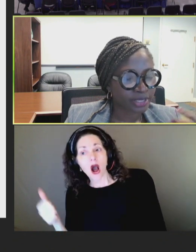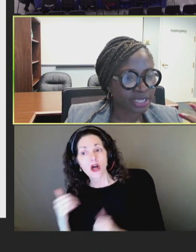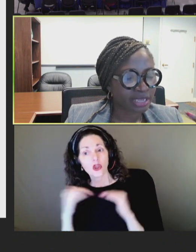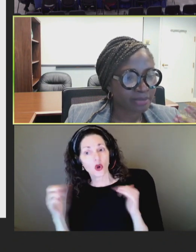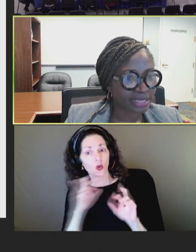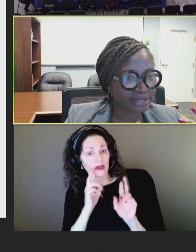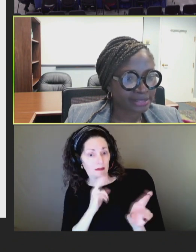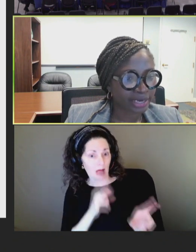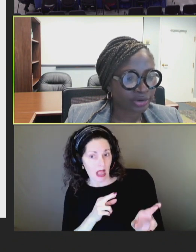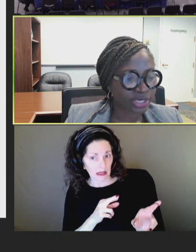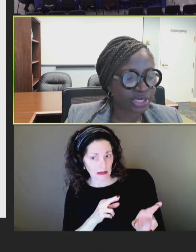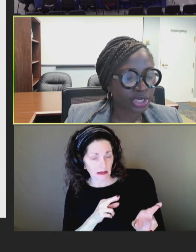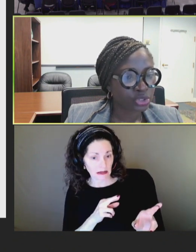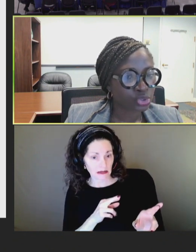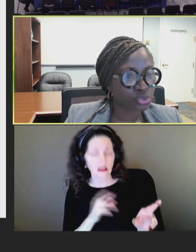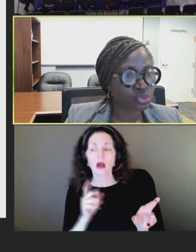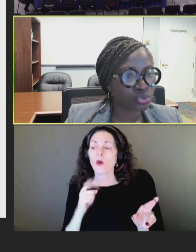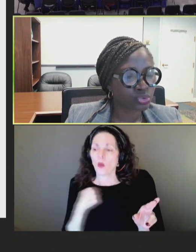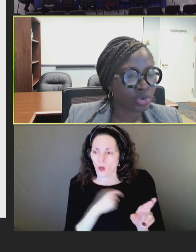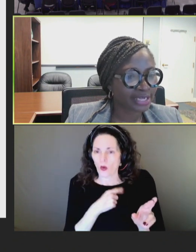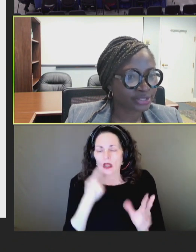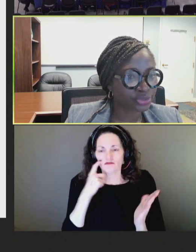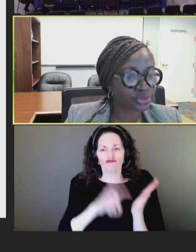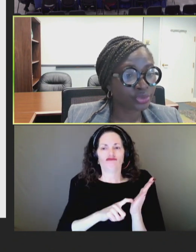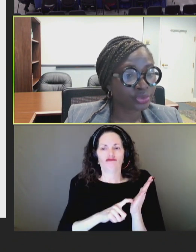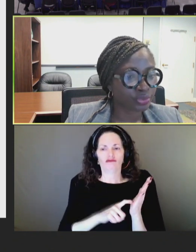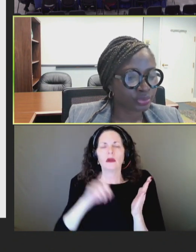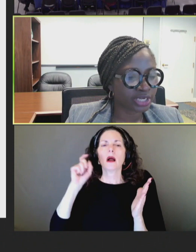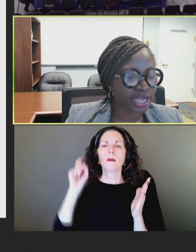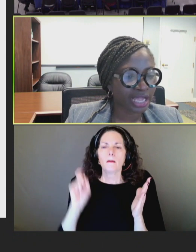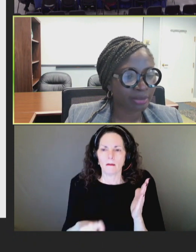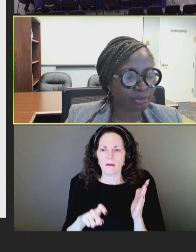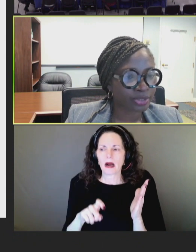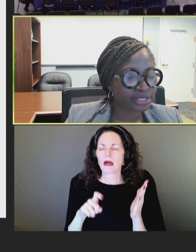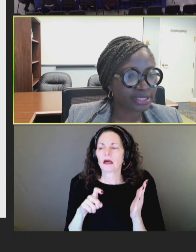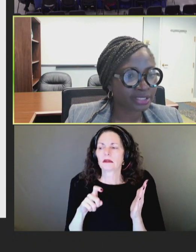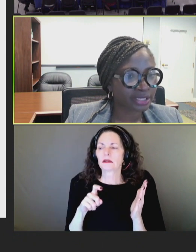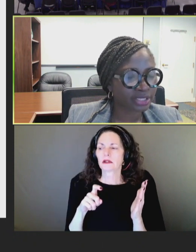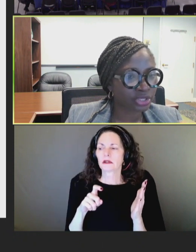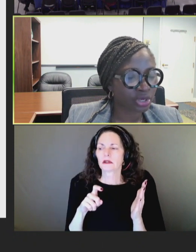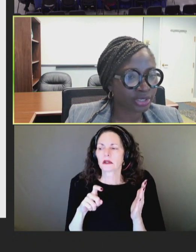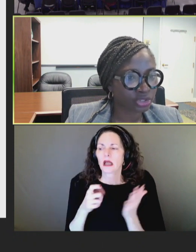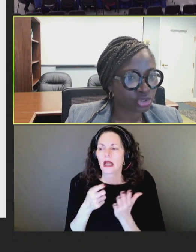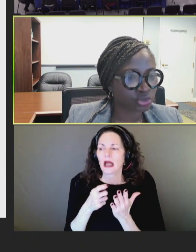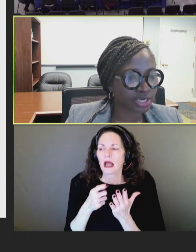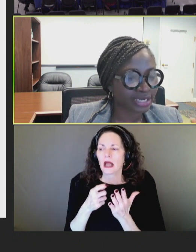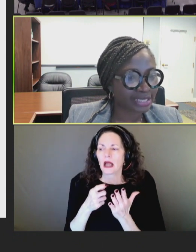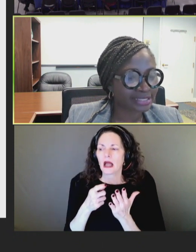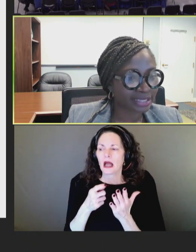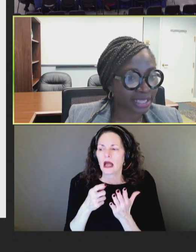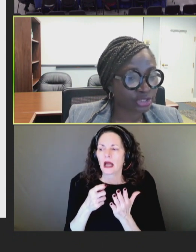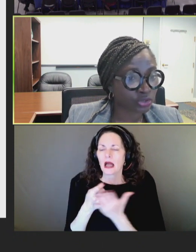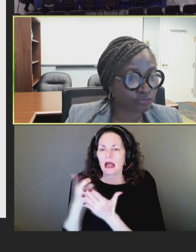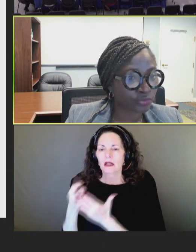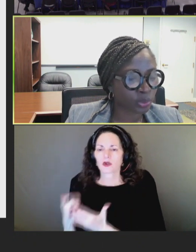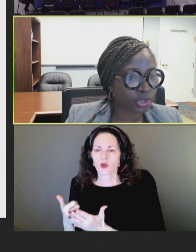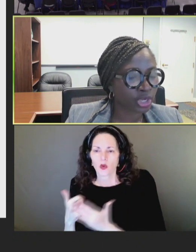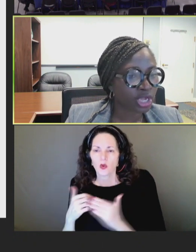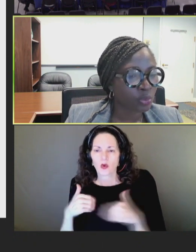it became necessary to exclude particularly younger children, less than the age of four,